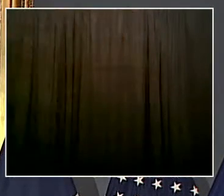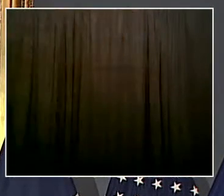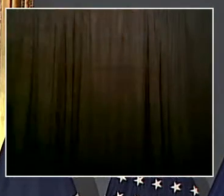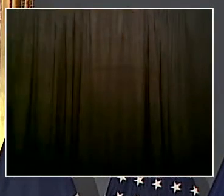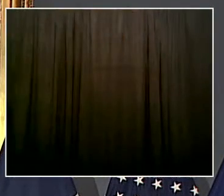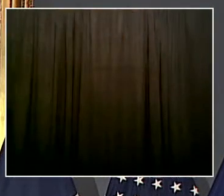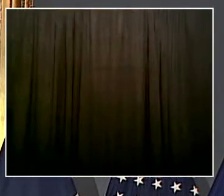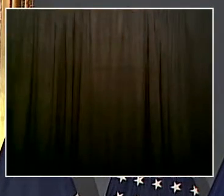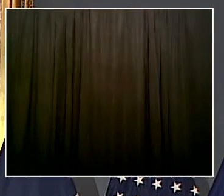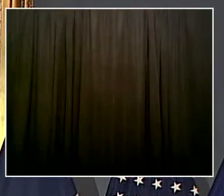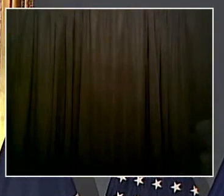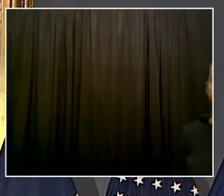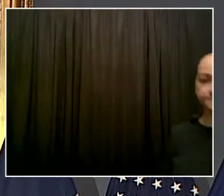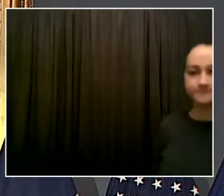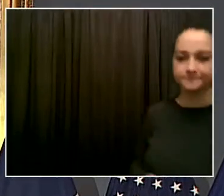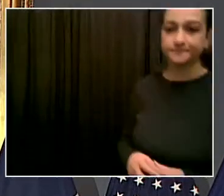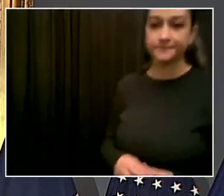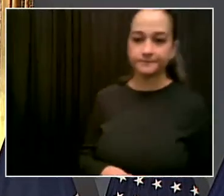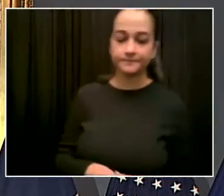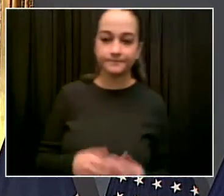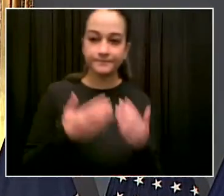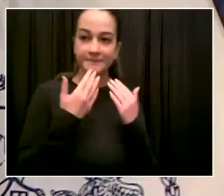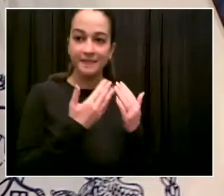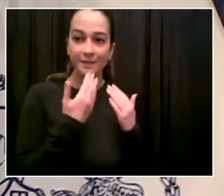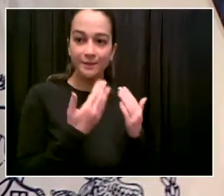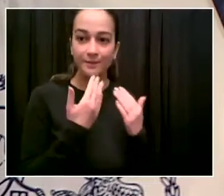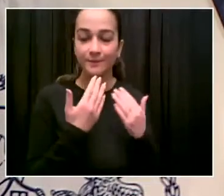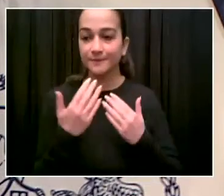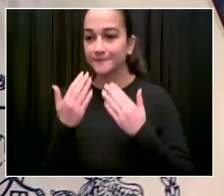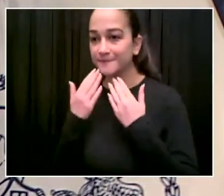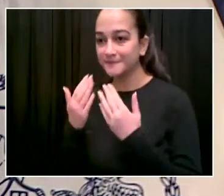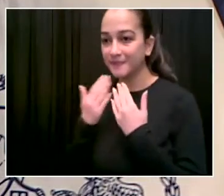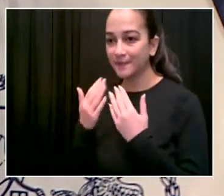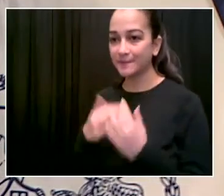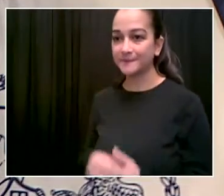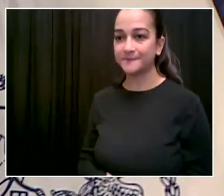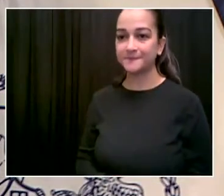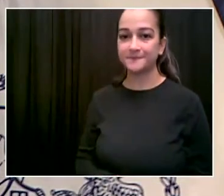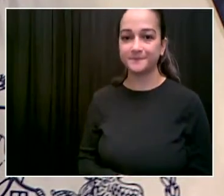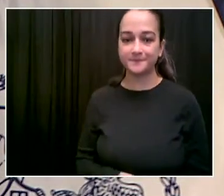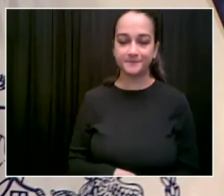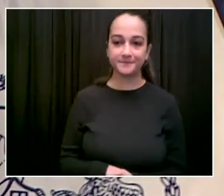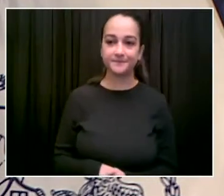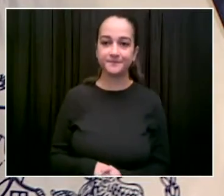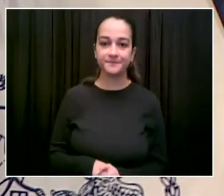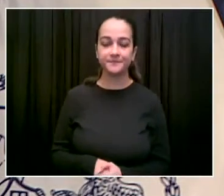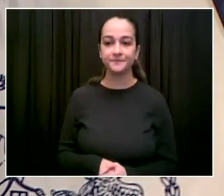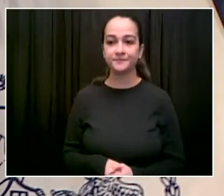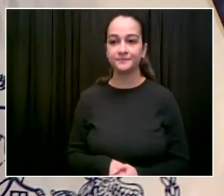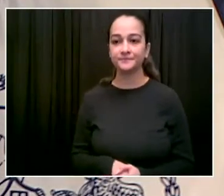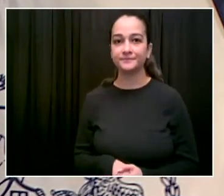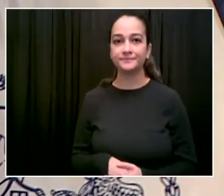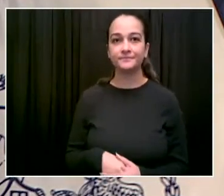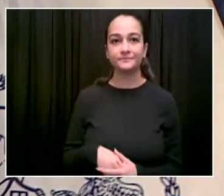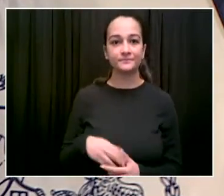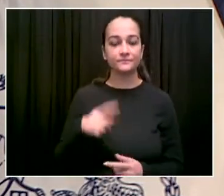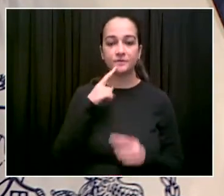THAT ARISES. ATHNK OUY SO MUCH CHIEF. OBVIOUSLY YOU ARE GOING TO EXTRAORDINARY EFFORTS HERE. A